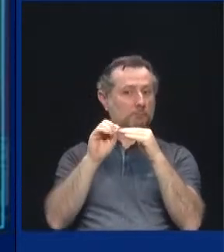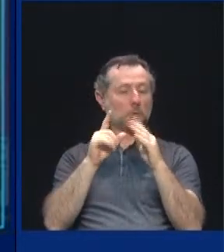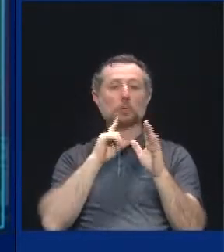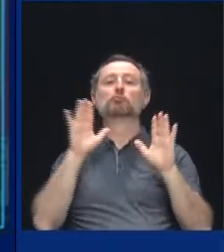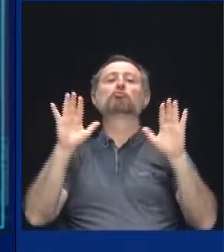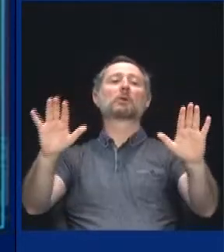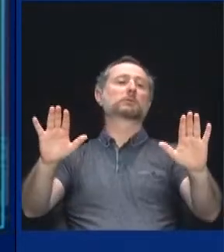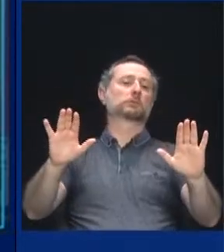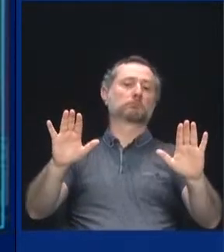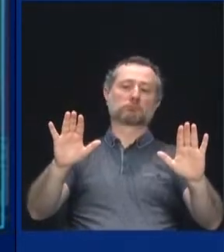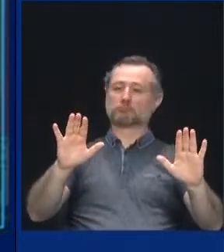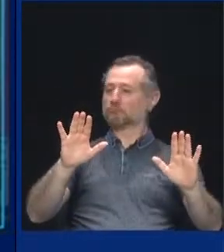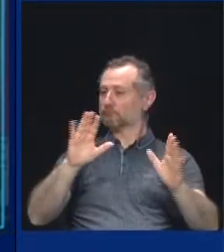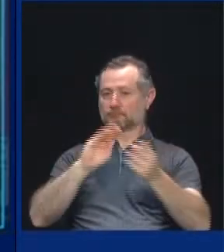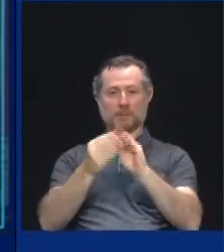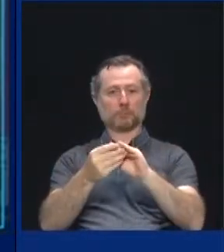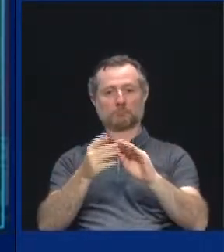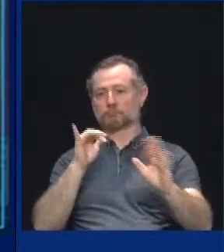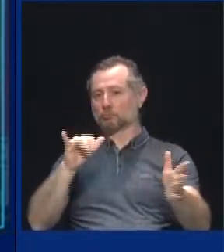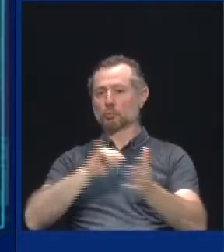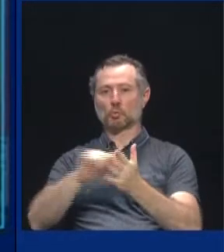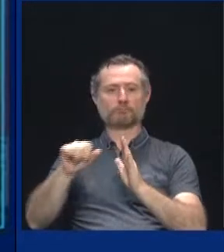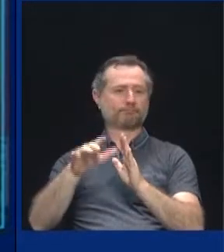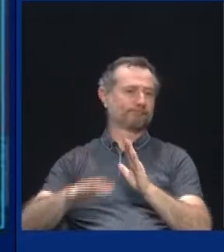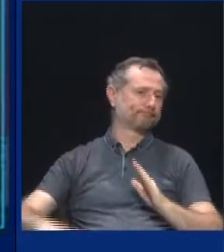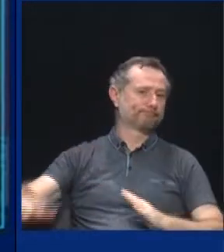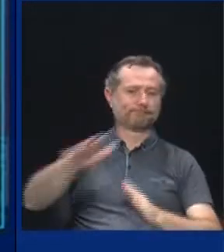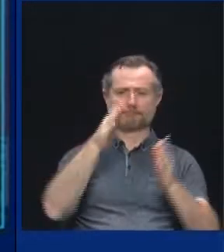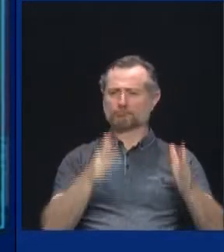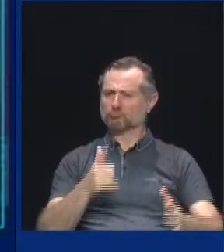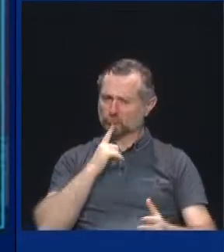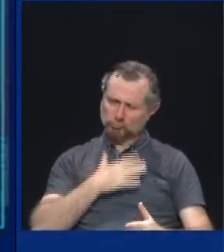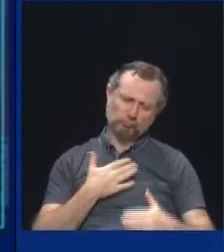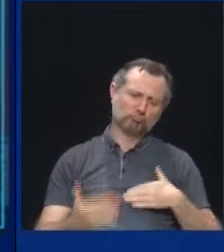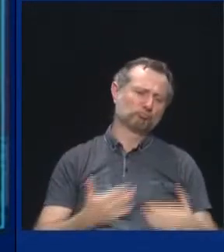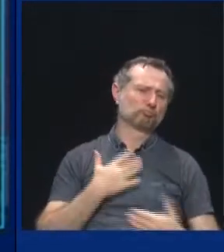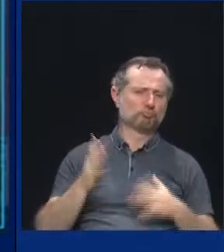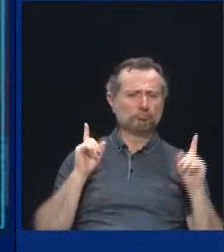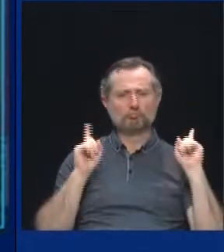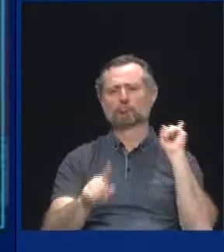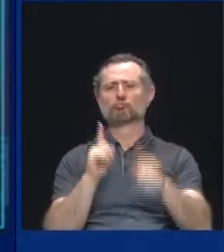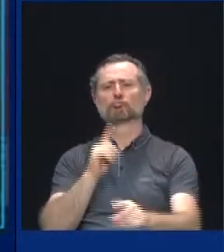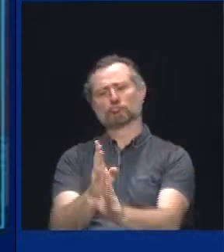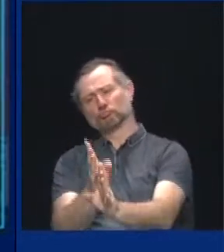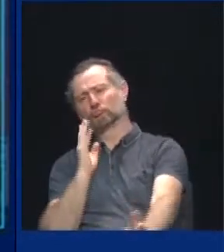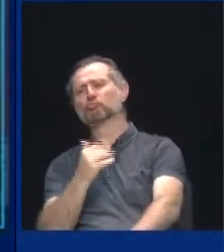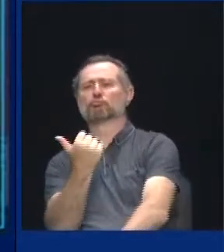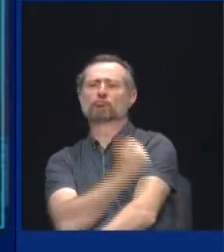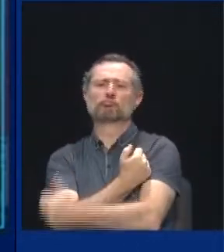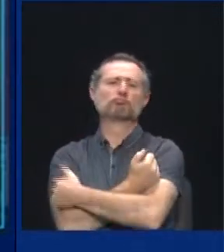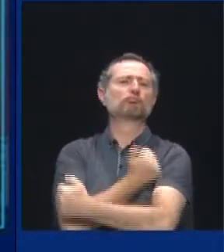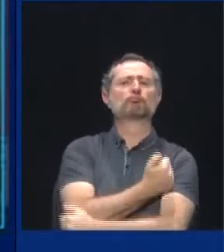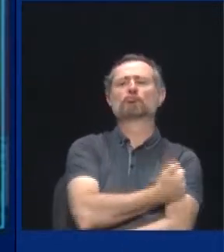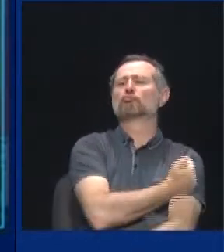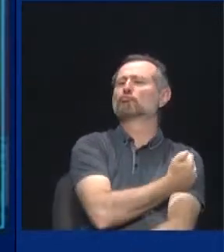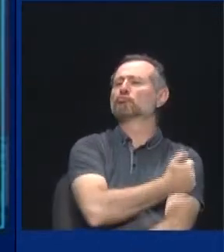AND WE ARE NOW UP TO ABOUT 75%. SO THAT IS REALLY, REALLY GREAT NEWS THAT NEW YORKERS STEPPED UP